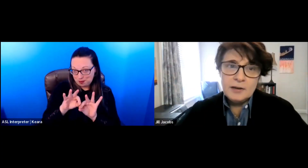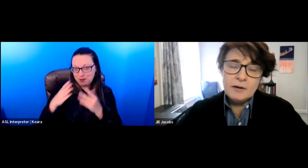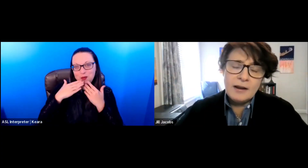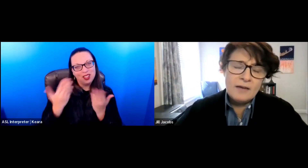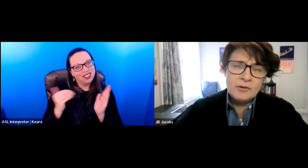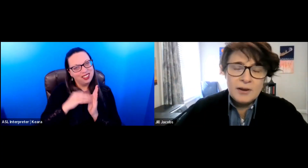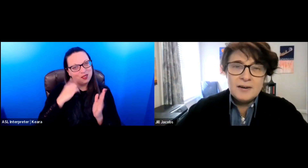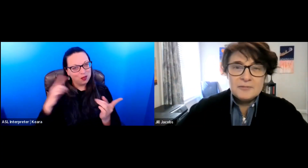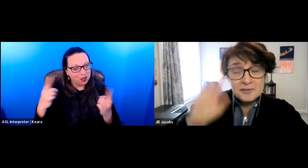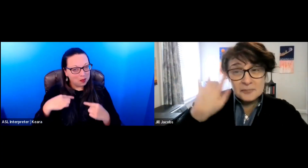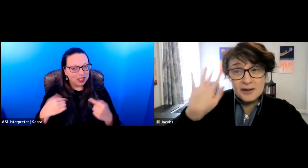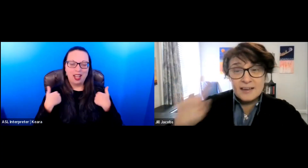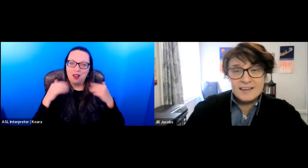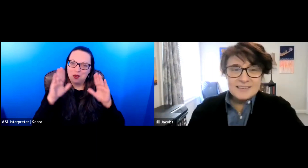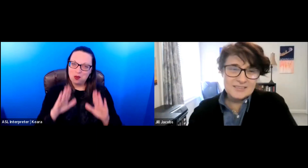here and have a great conference. Bye, guys.